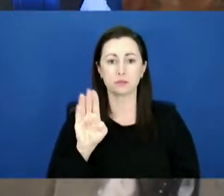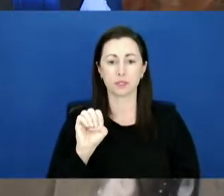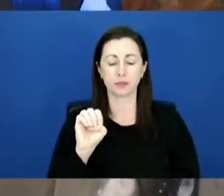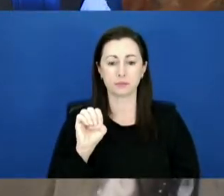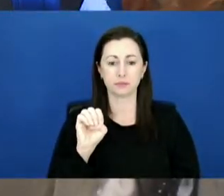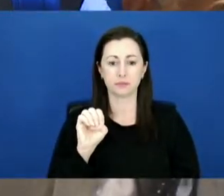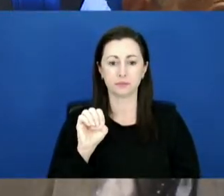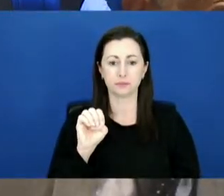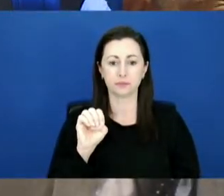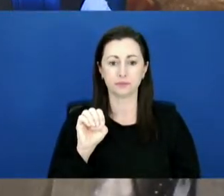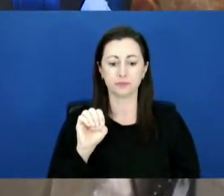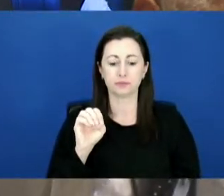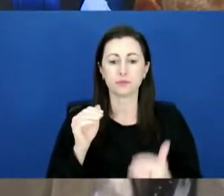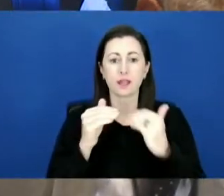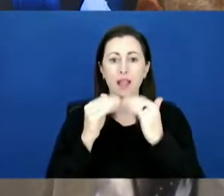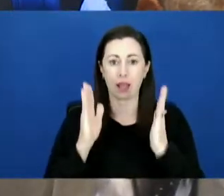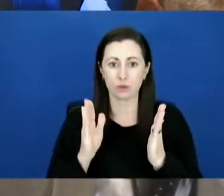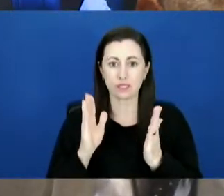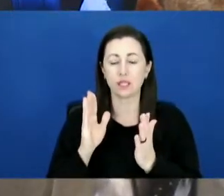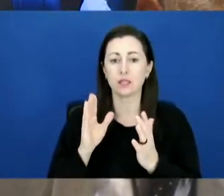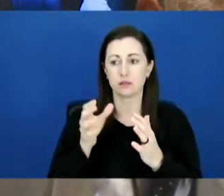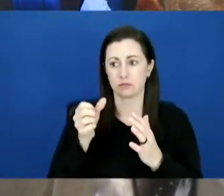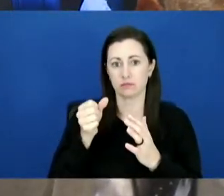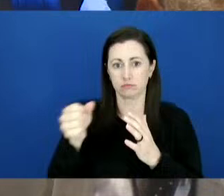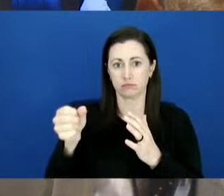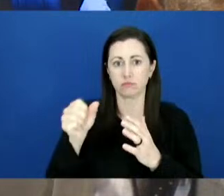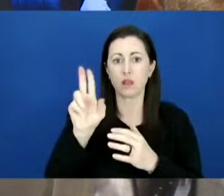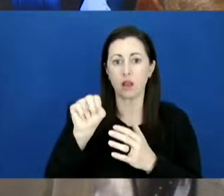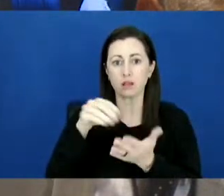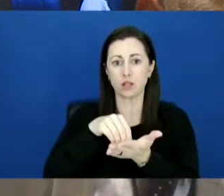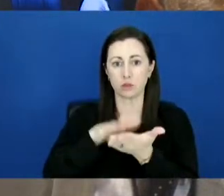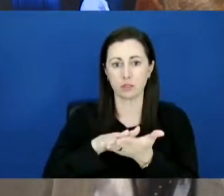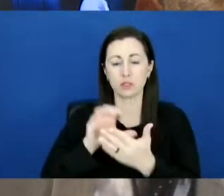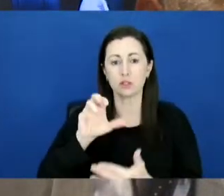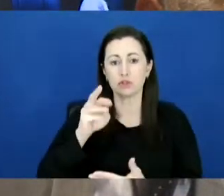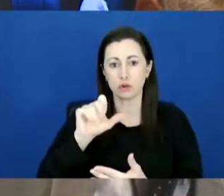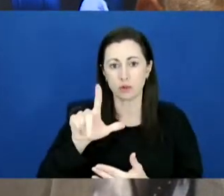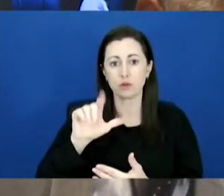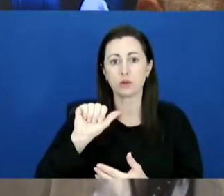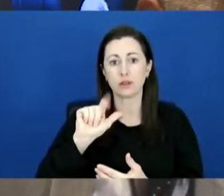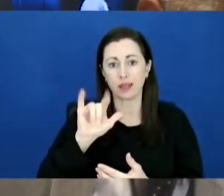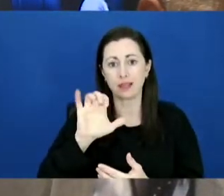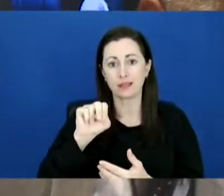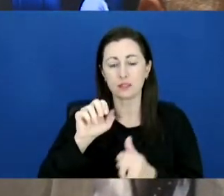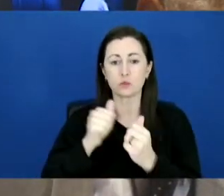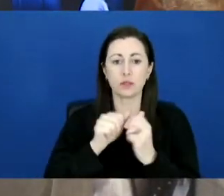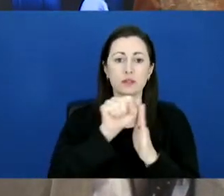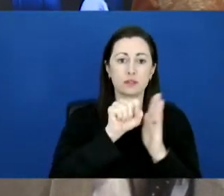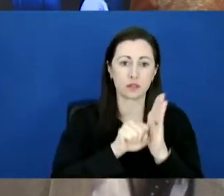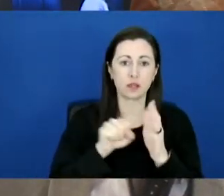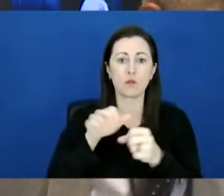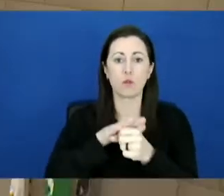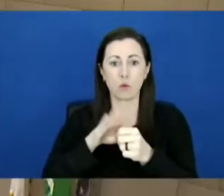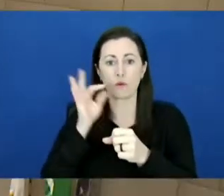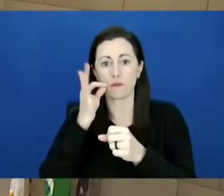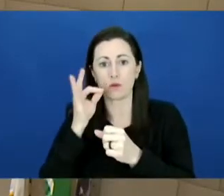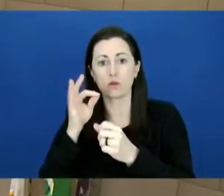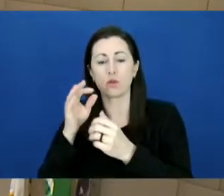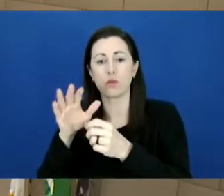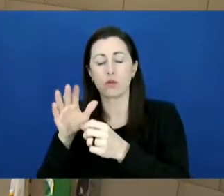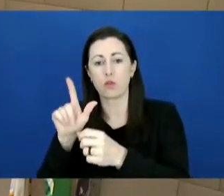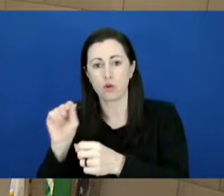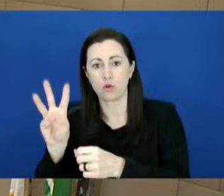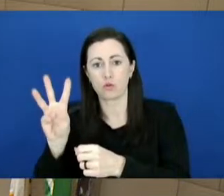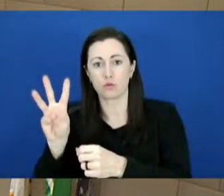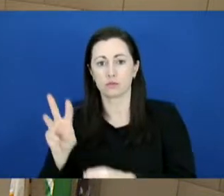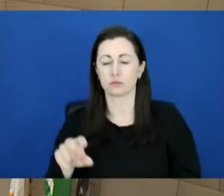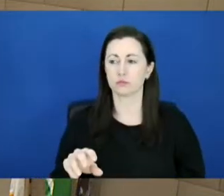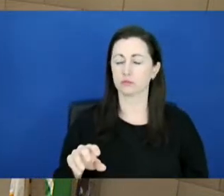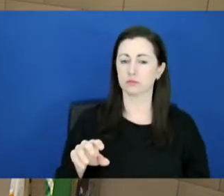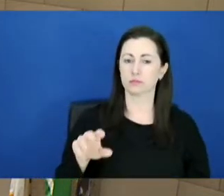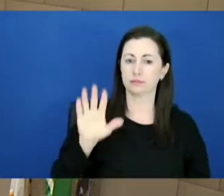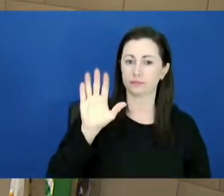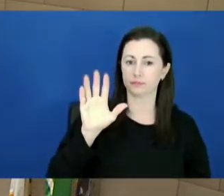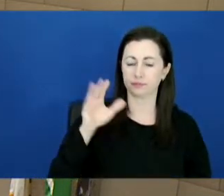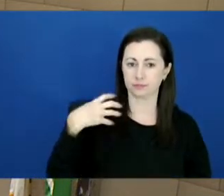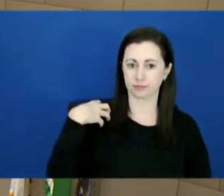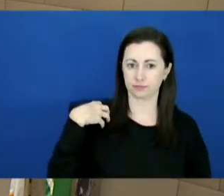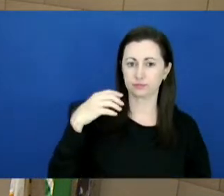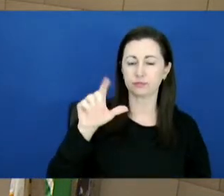IN ORDER TO QUALIFY, THEY MUST